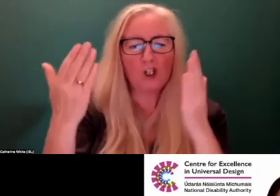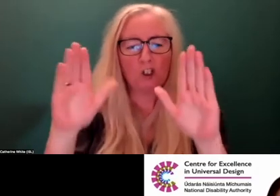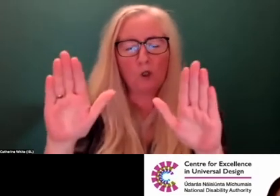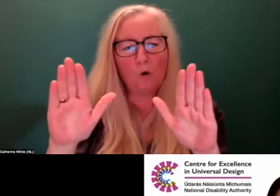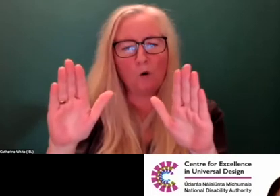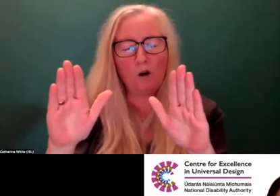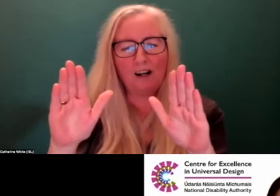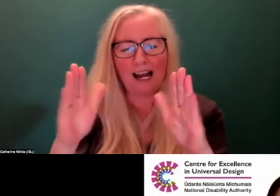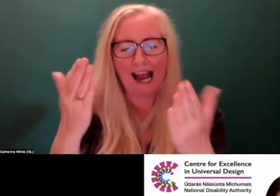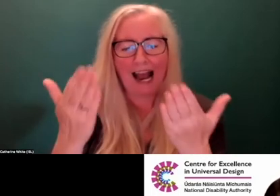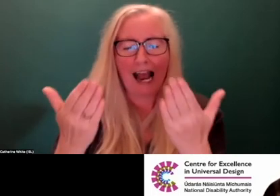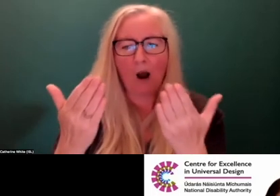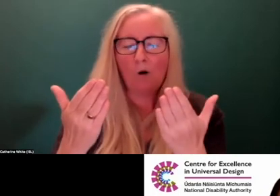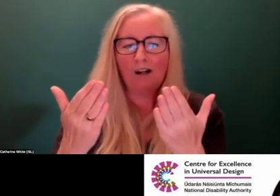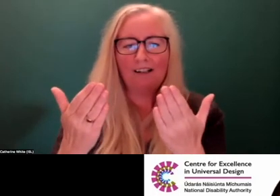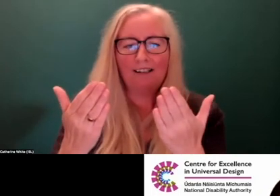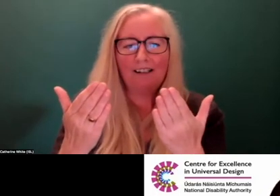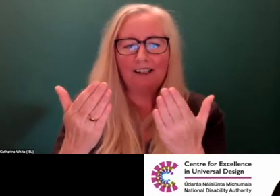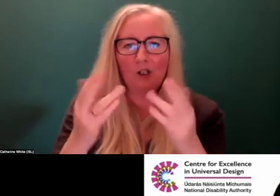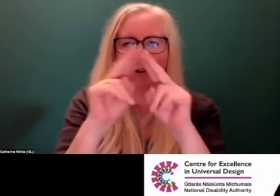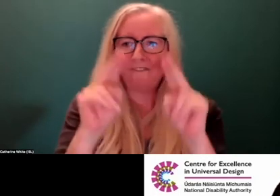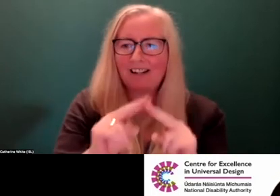showed how the role of the brief really mattered.